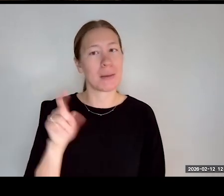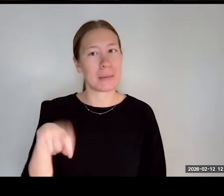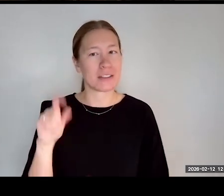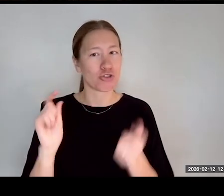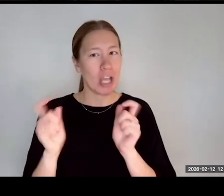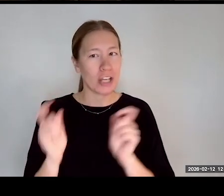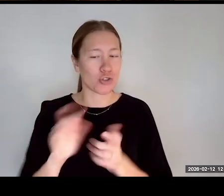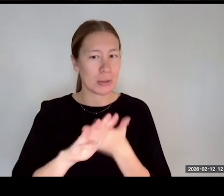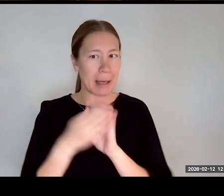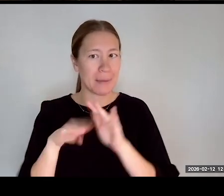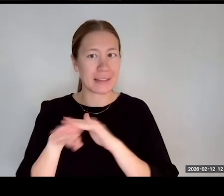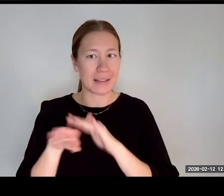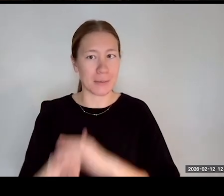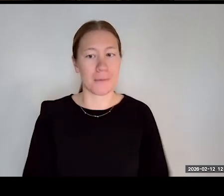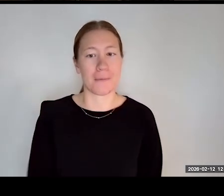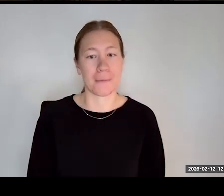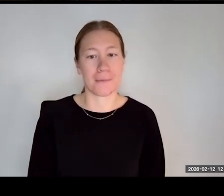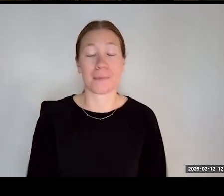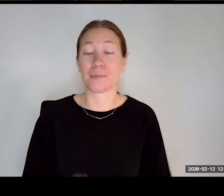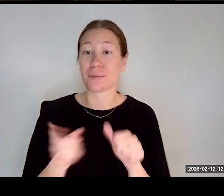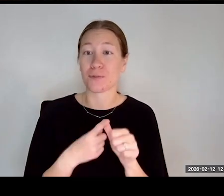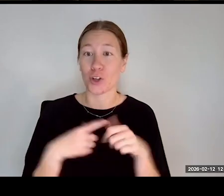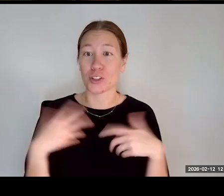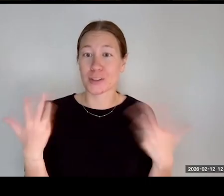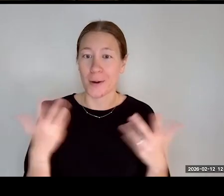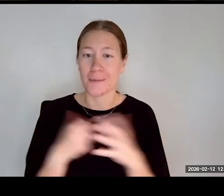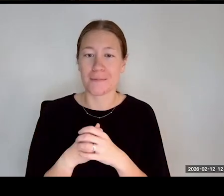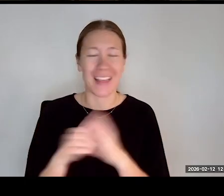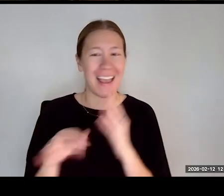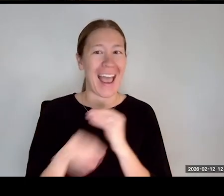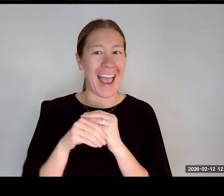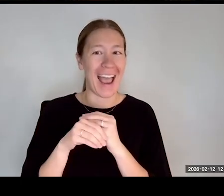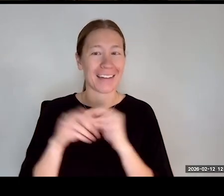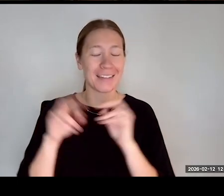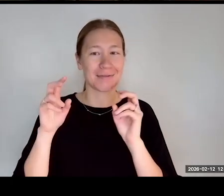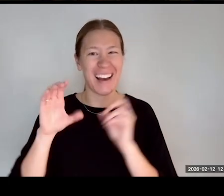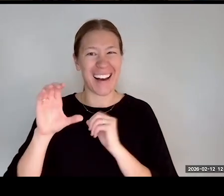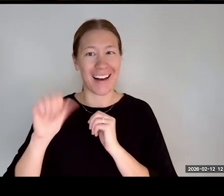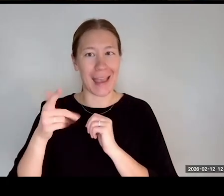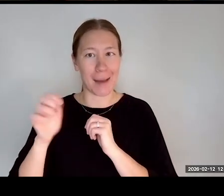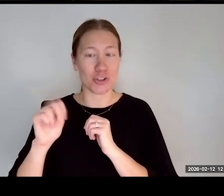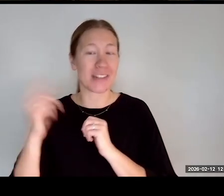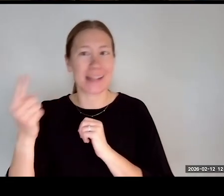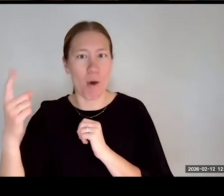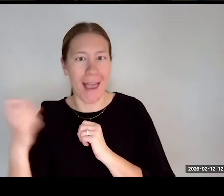The first is we need to add in a caption that is effectively going to act like a title. So someone asked about adding a merge cell for the title.